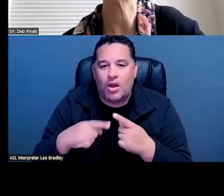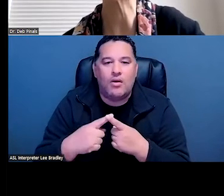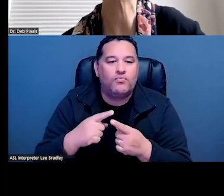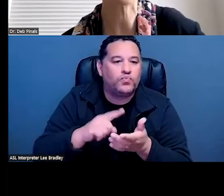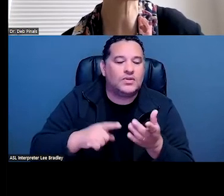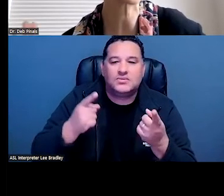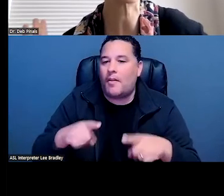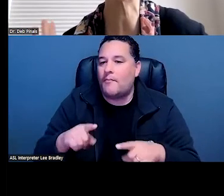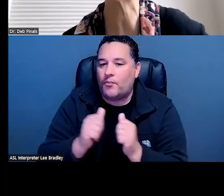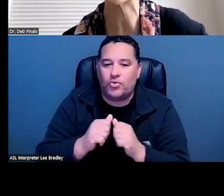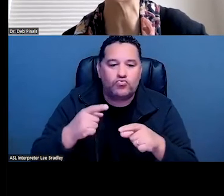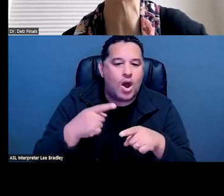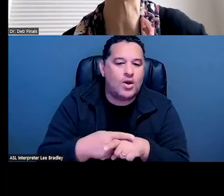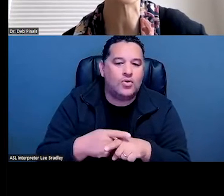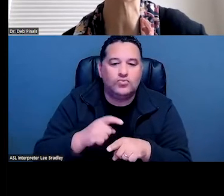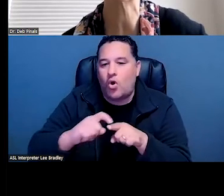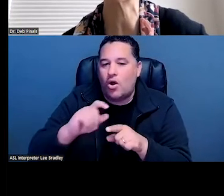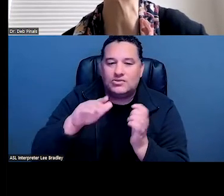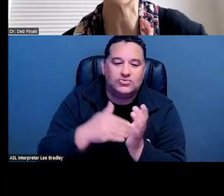GOING TO SEE A LOT OF, A LOT OF THINGS ABOUT, YOU KNOW, WHAT'S